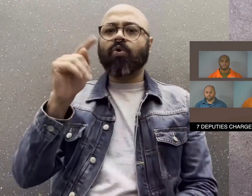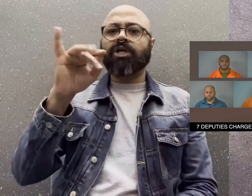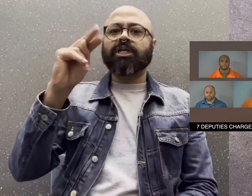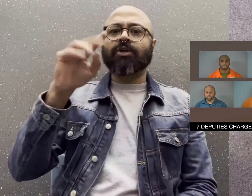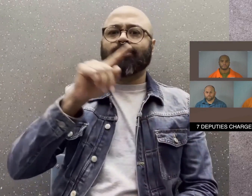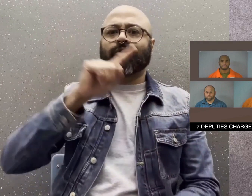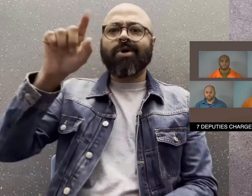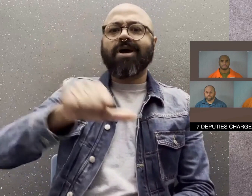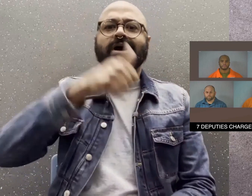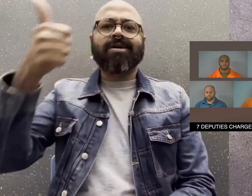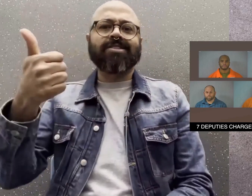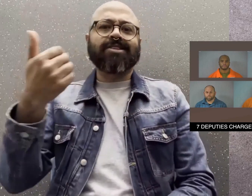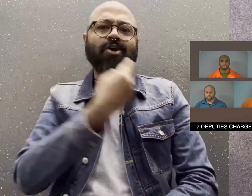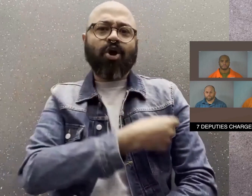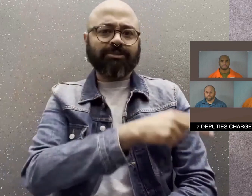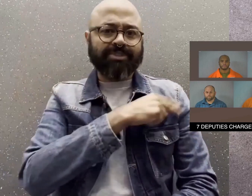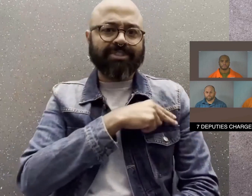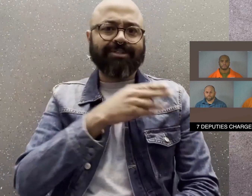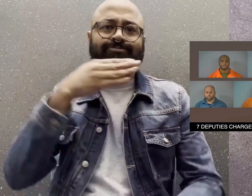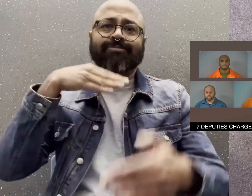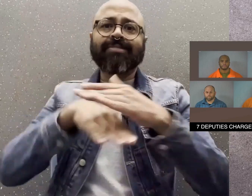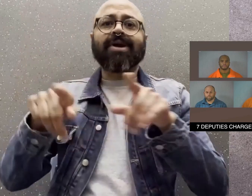to another hospital to admit him as a patient.